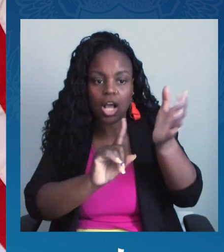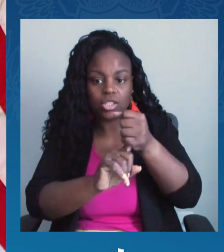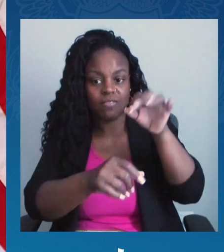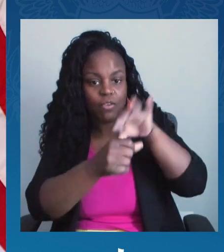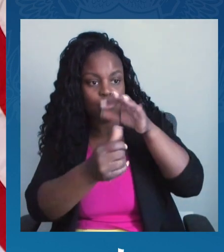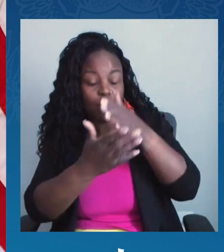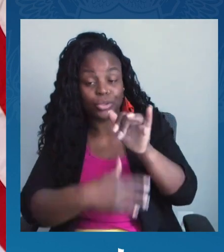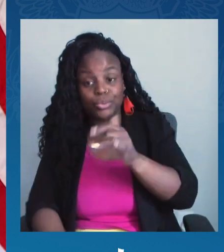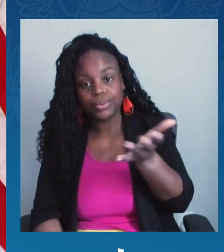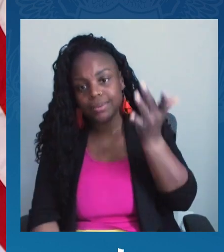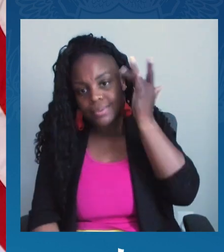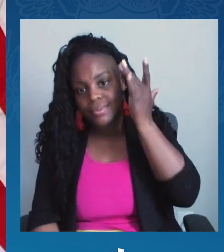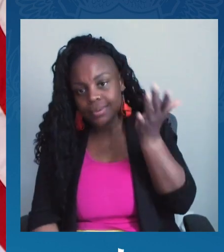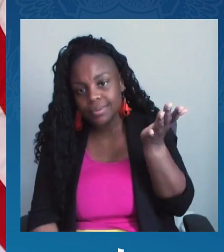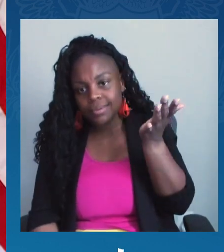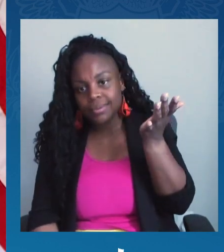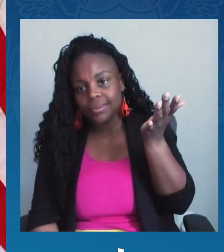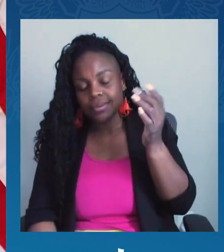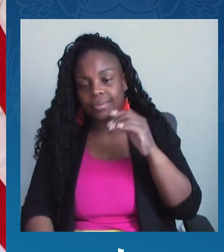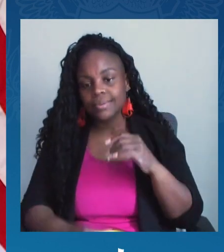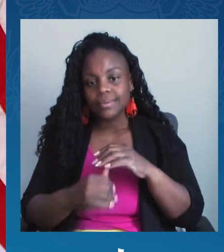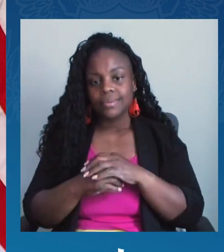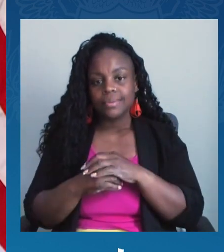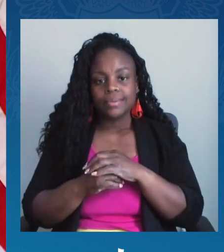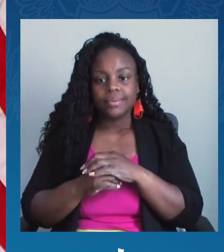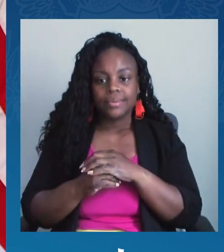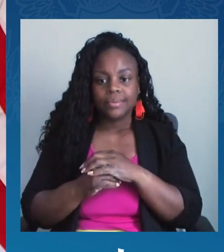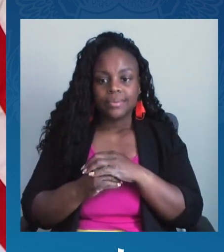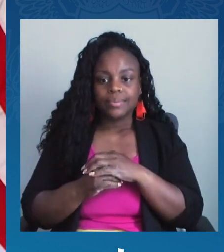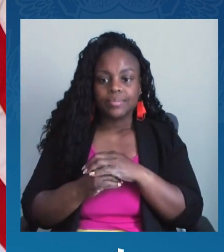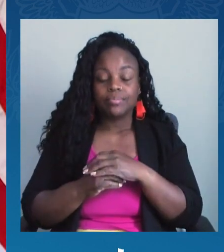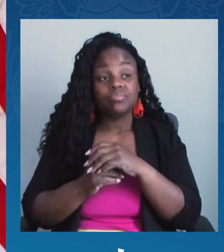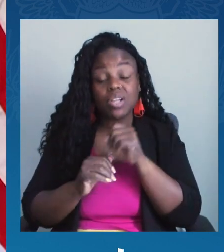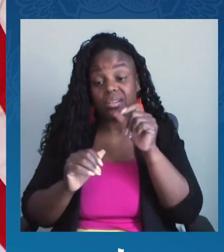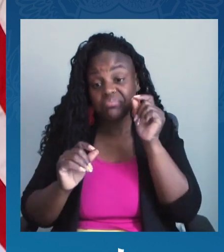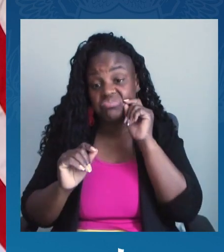You will not be surprised to see that in many of those same states,